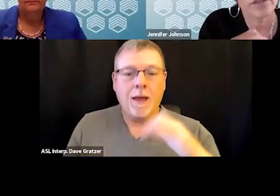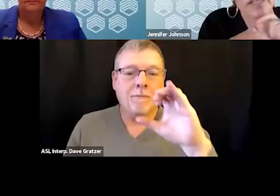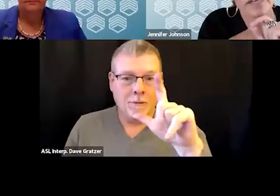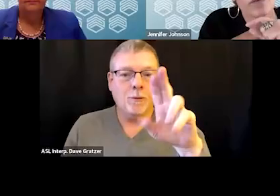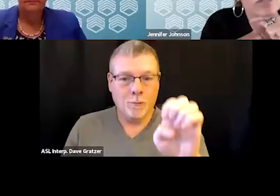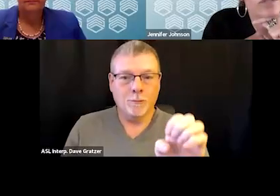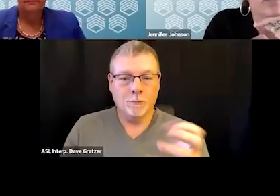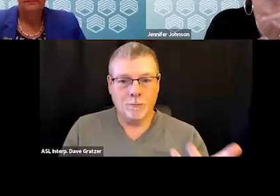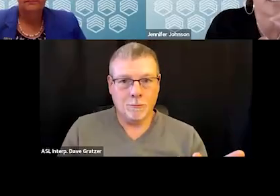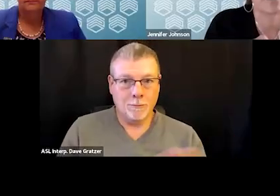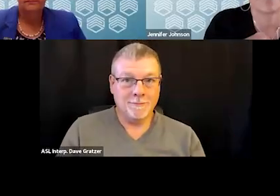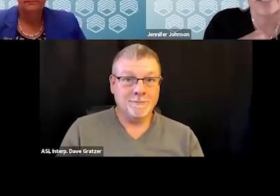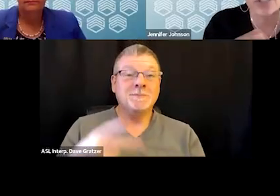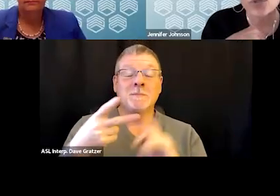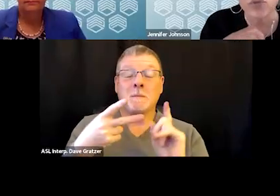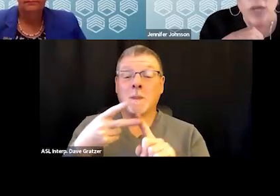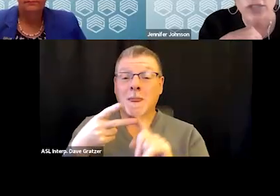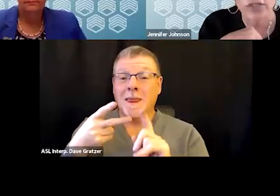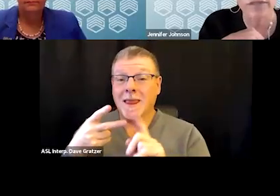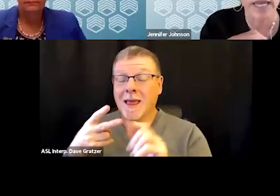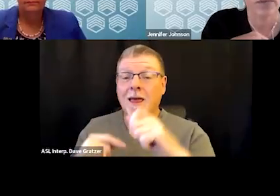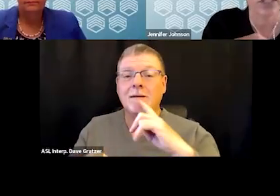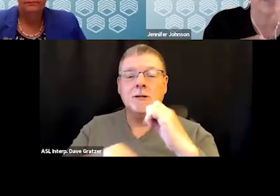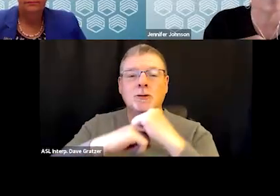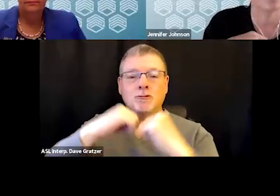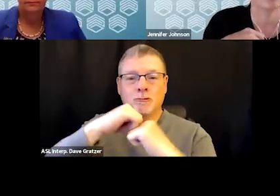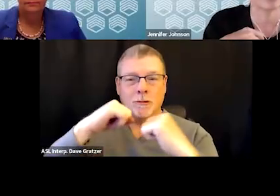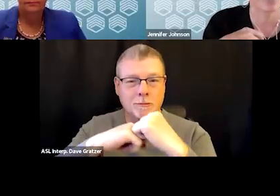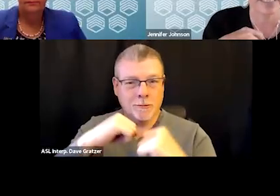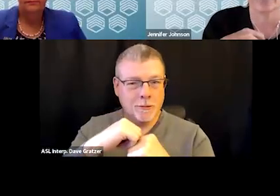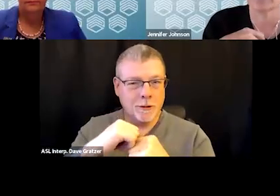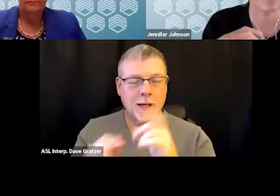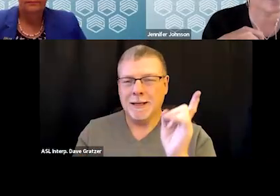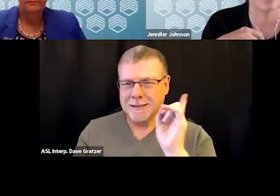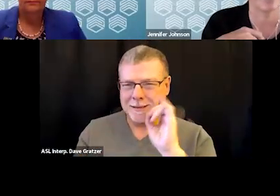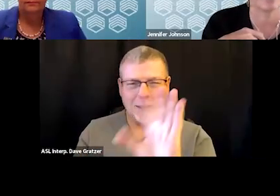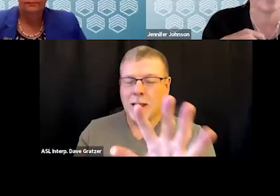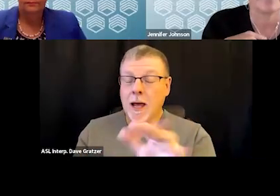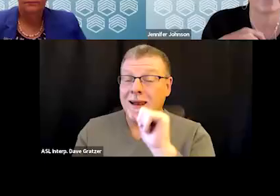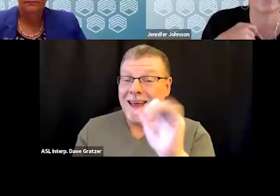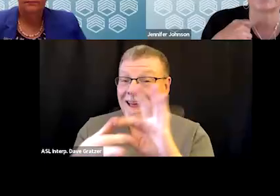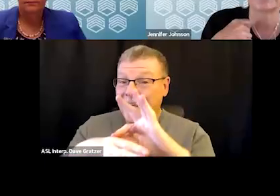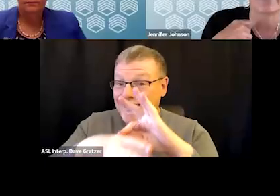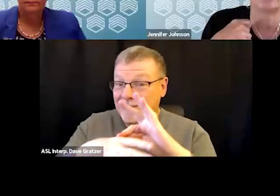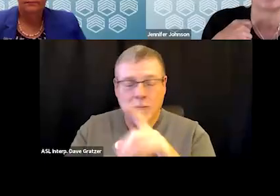The other thing that holds clues for us is the structure of the language. How does the language sound? Not the content, but is it loud?